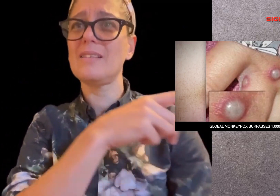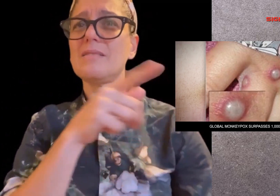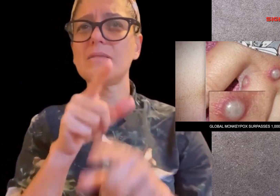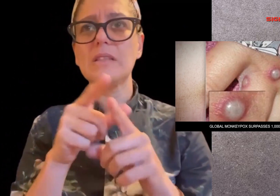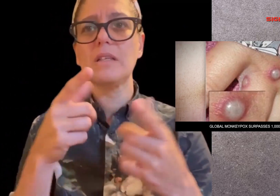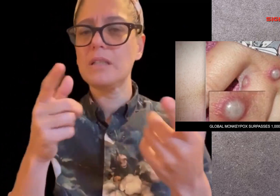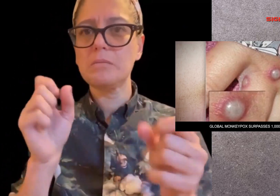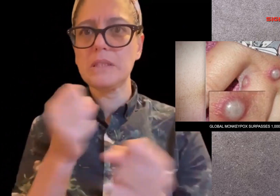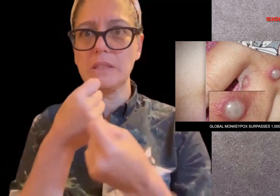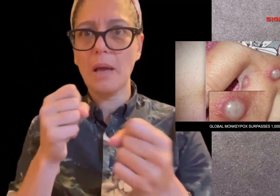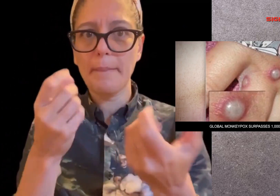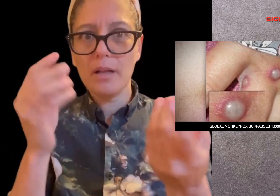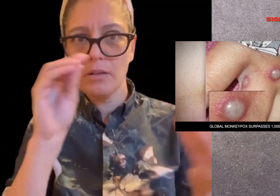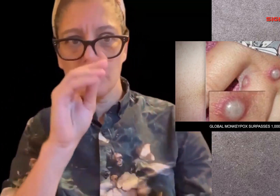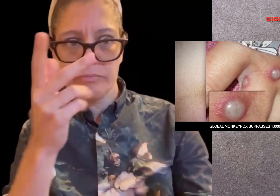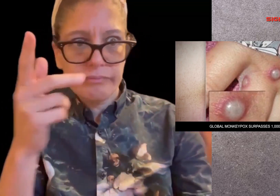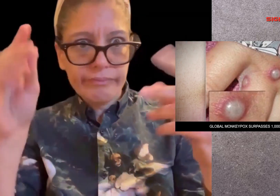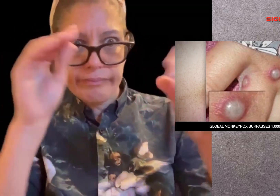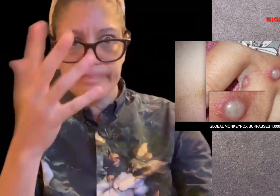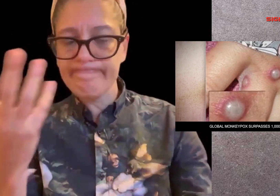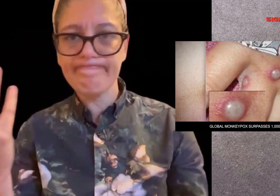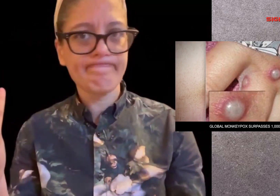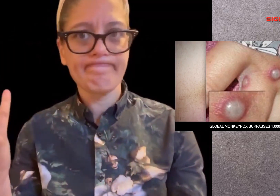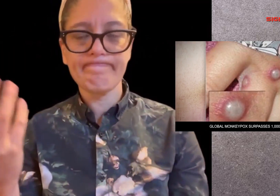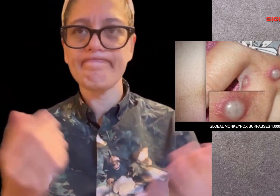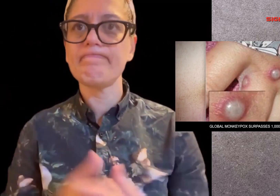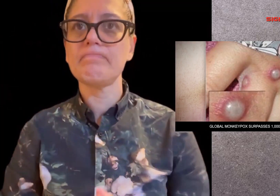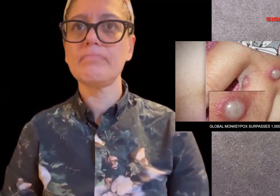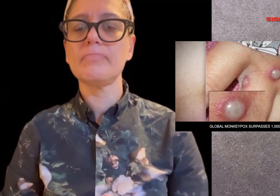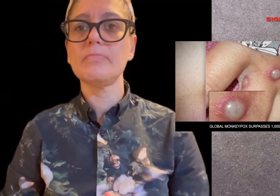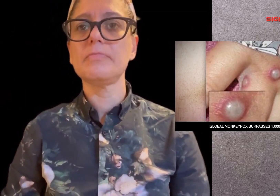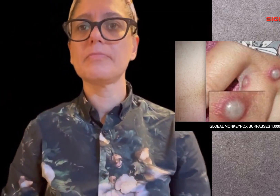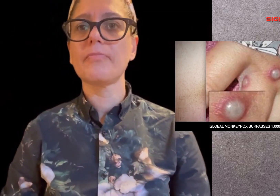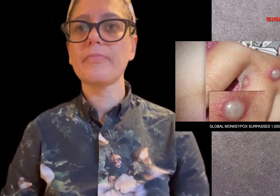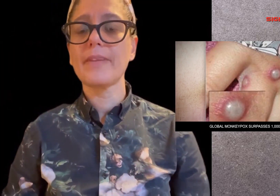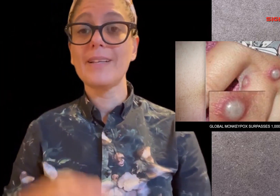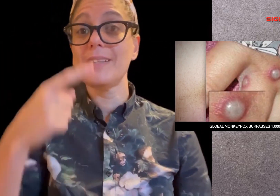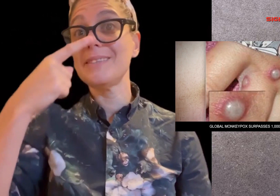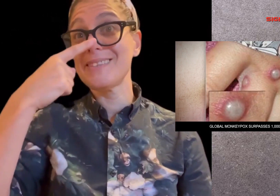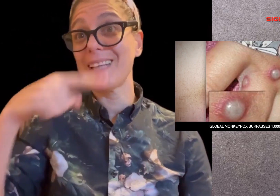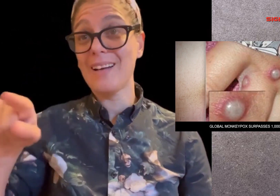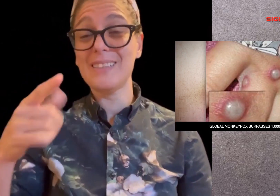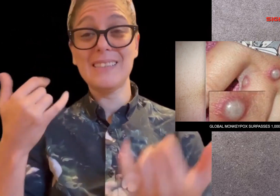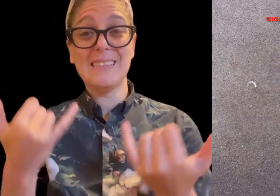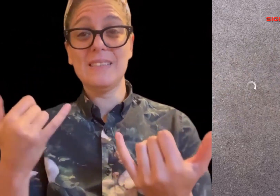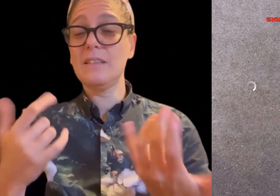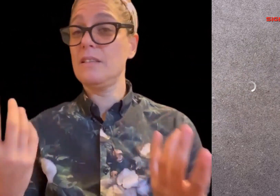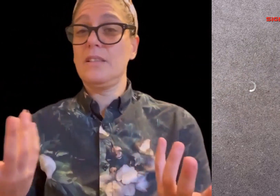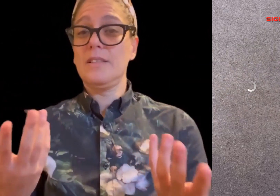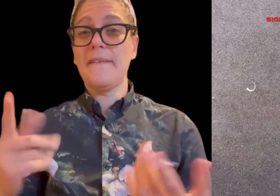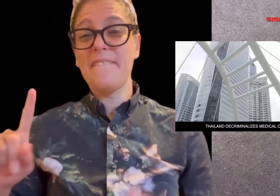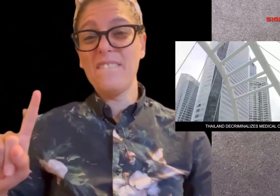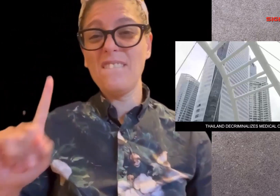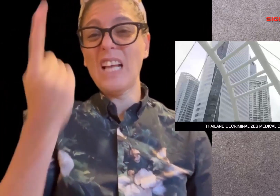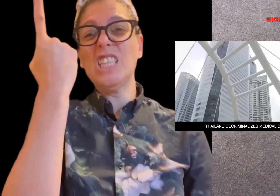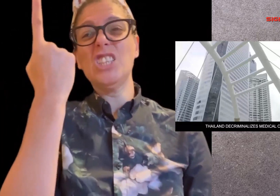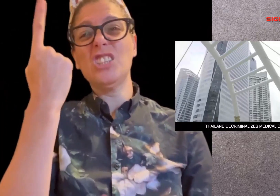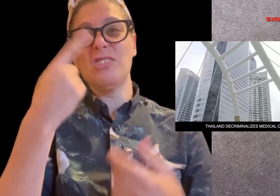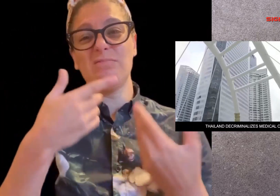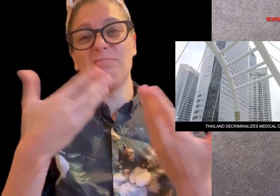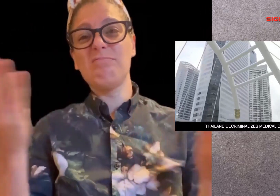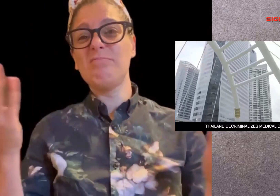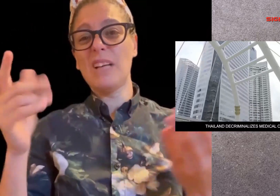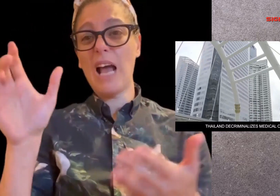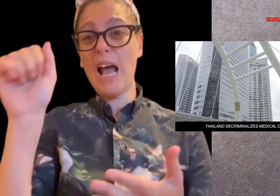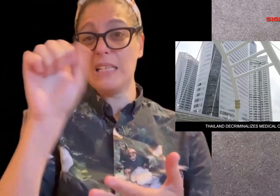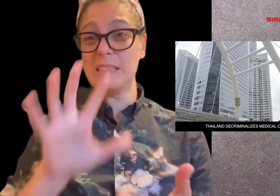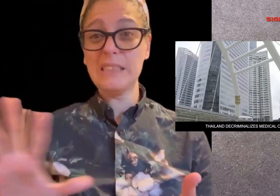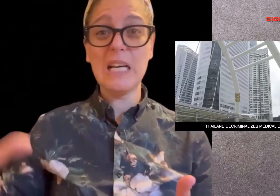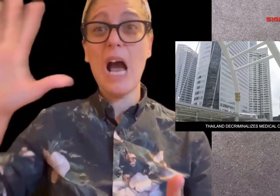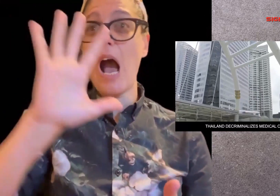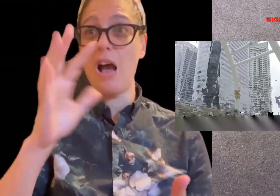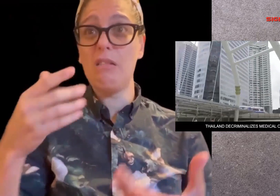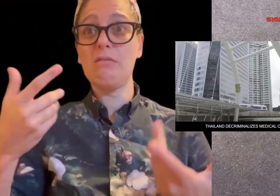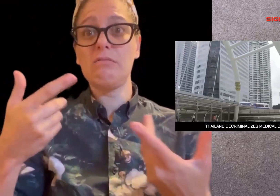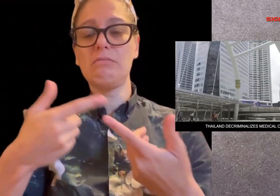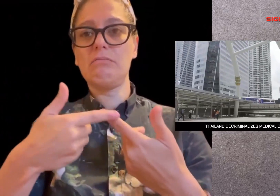is low people should seek medical care immediately if they develop any new unexplained skin lesions